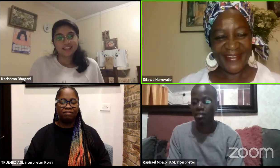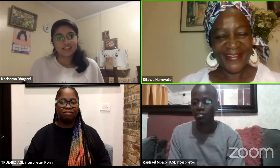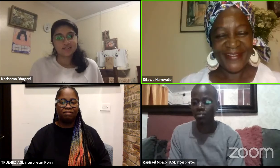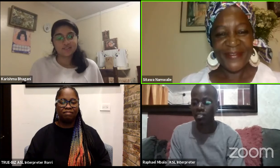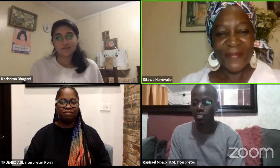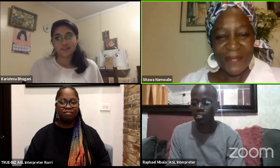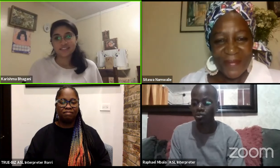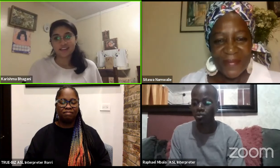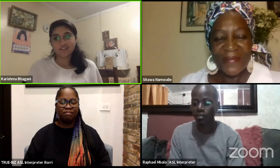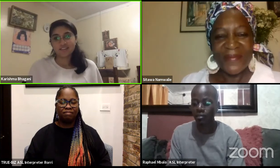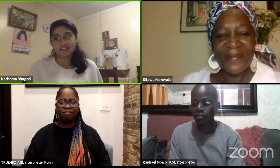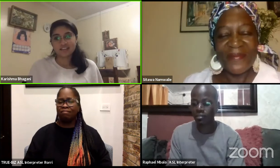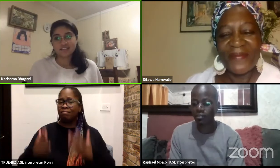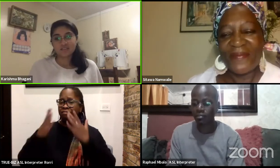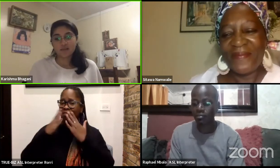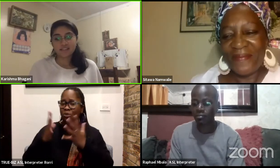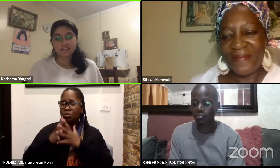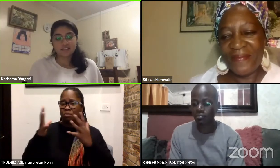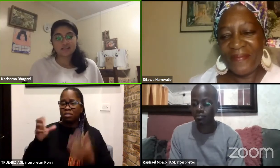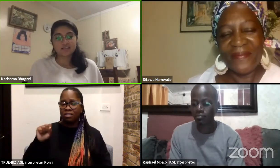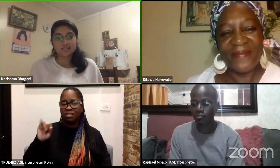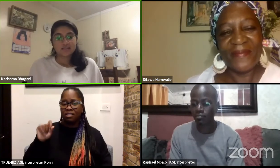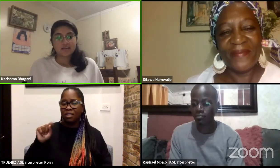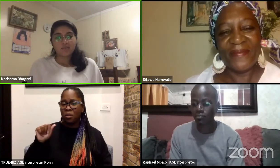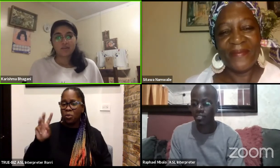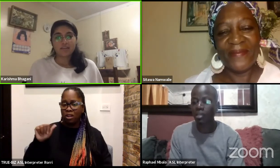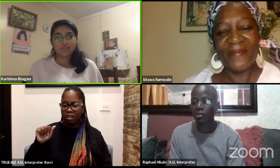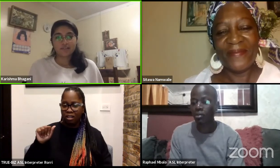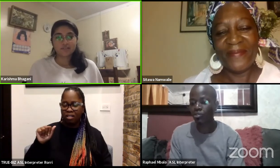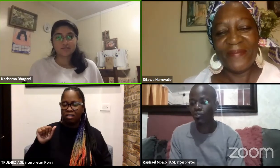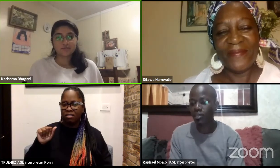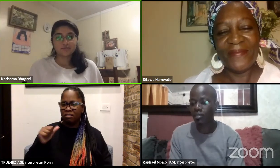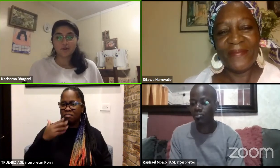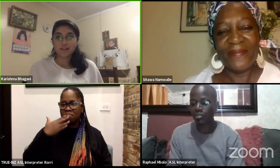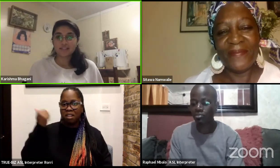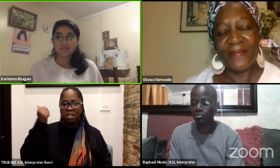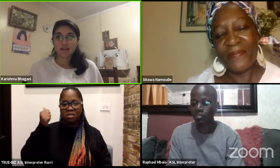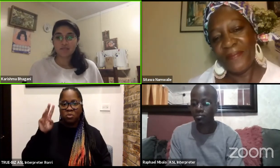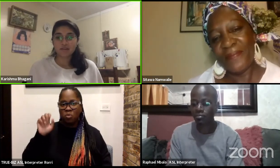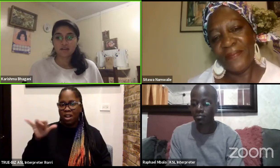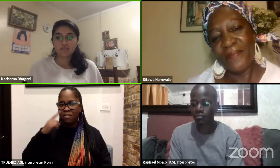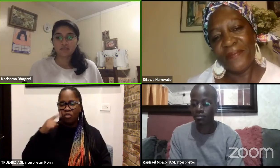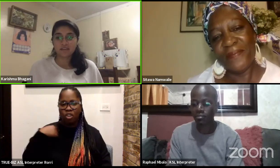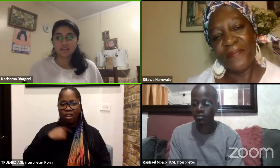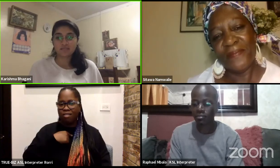Thank you so much, Sitawa. There's no better way for us to call it a wrap here